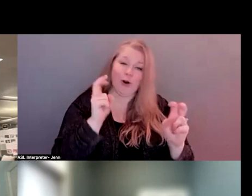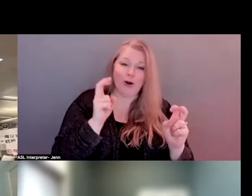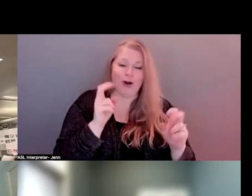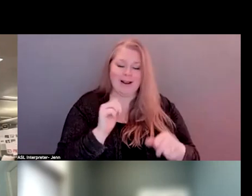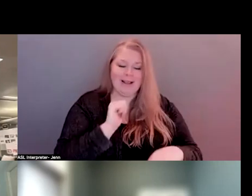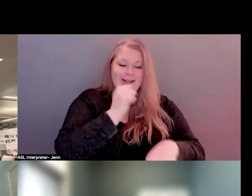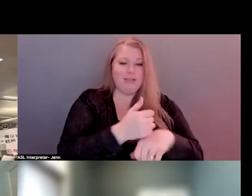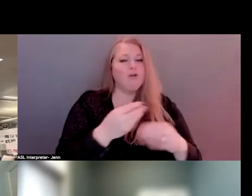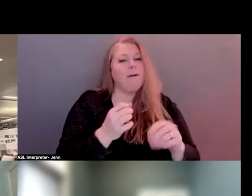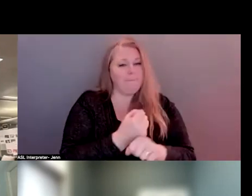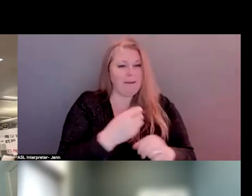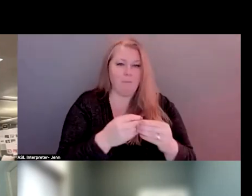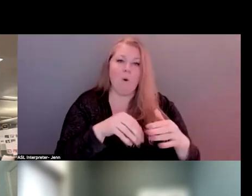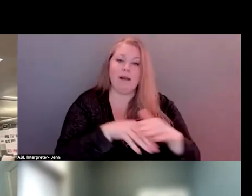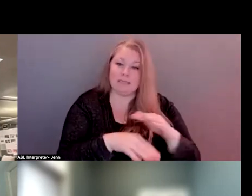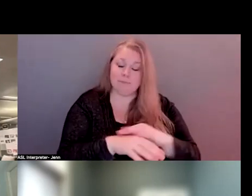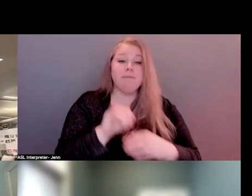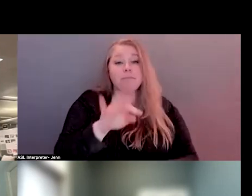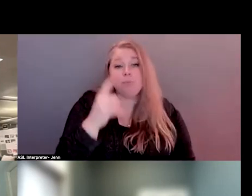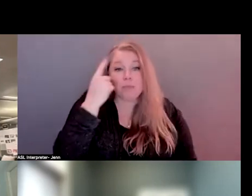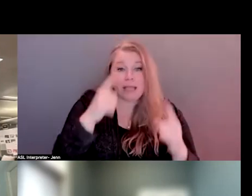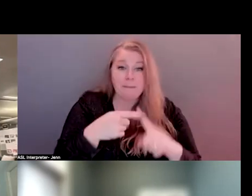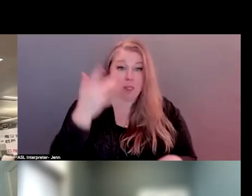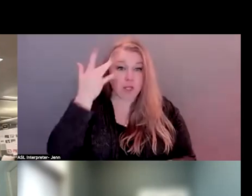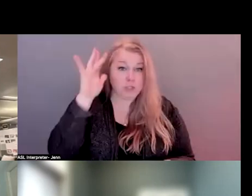accessible. And also if you think about the smartphone right so